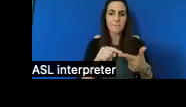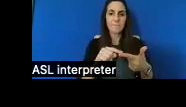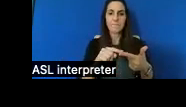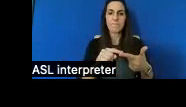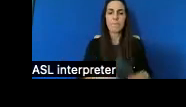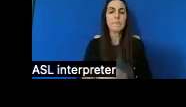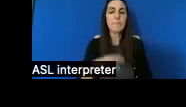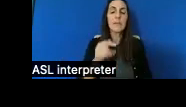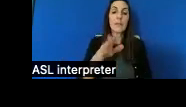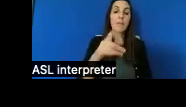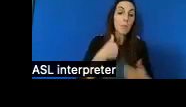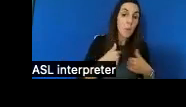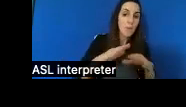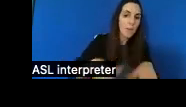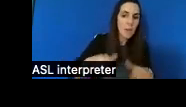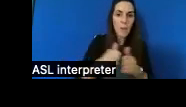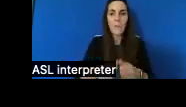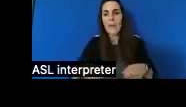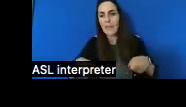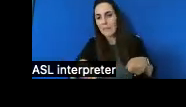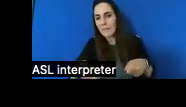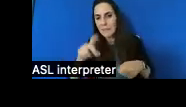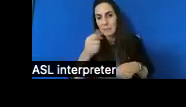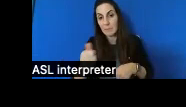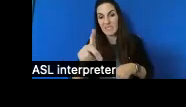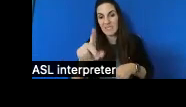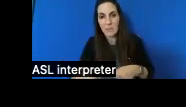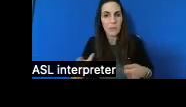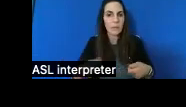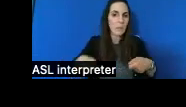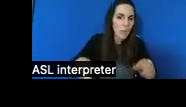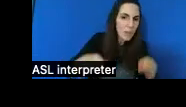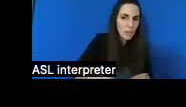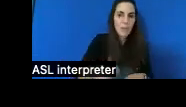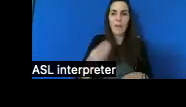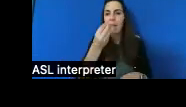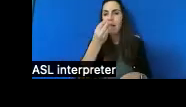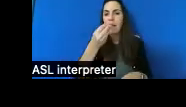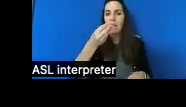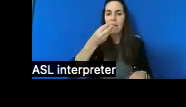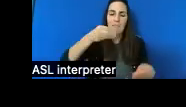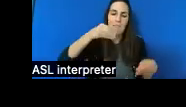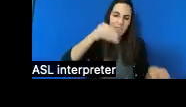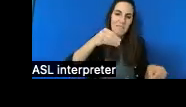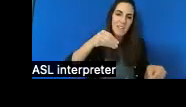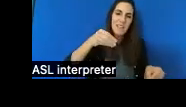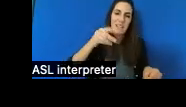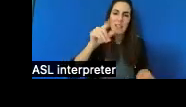wheelchair with a feeding tube that is you know not going to be able to you know ever recover or